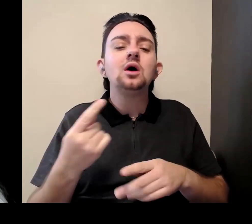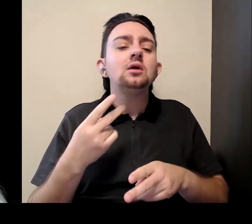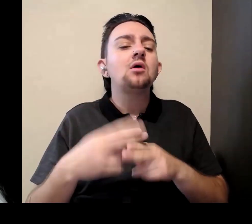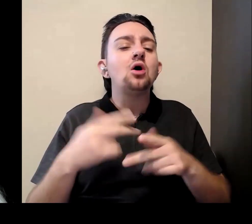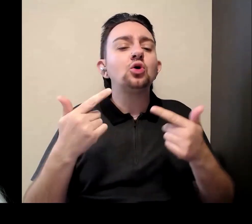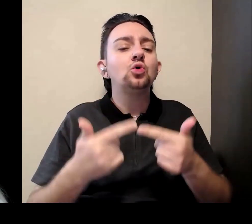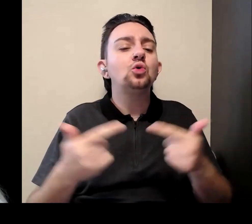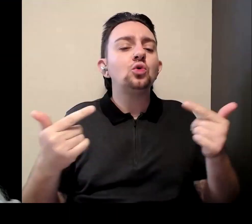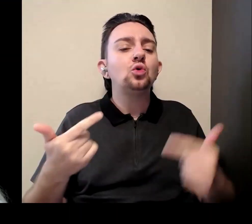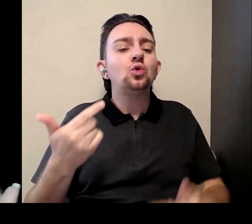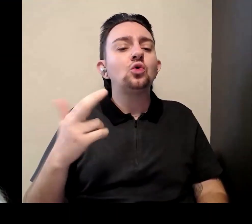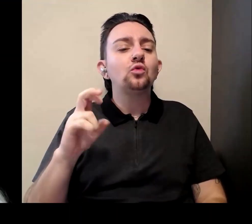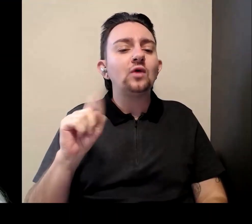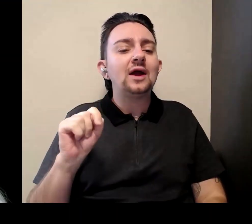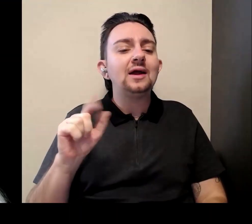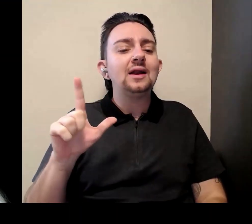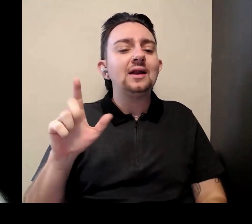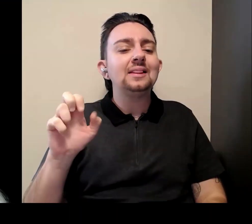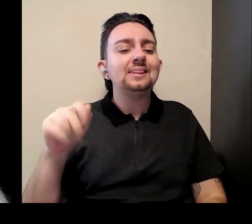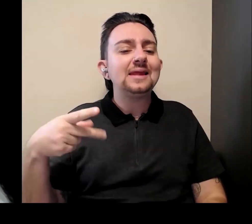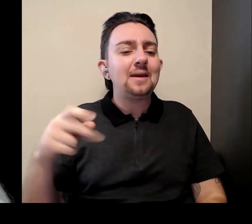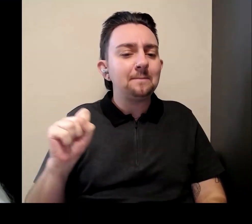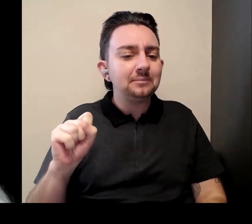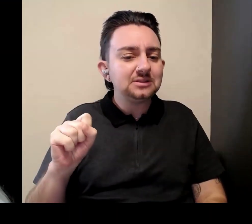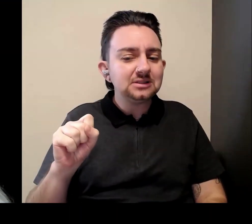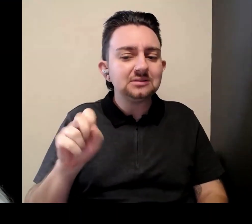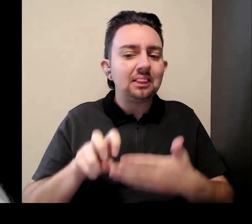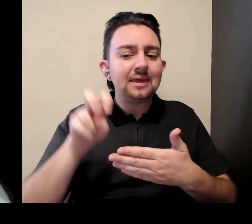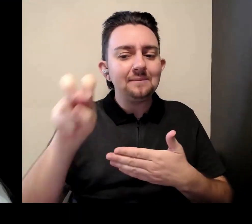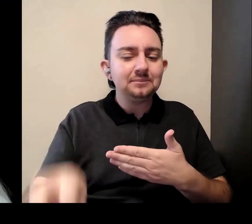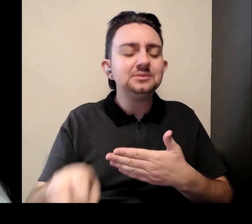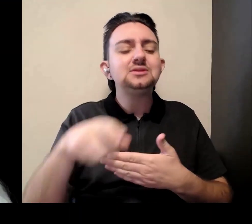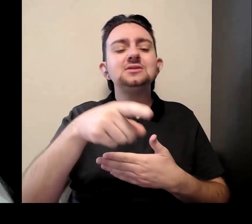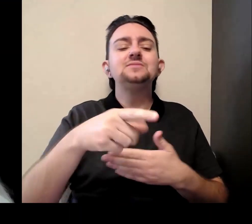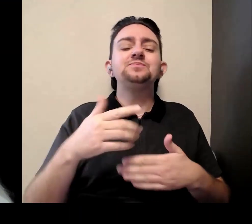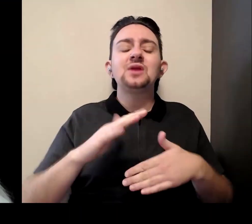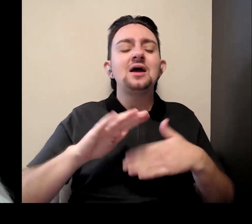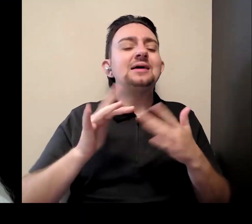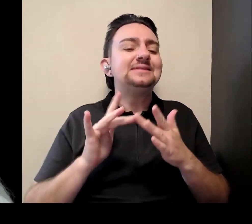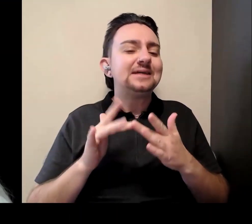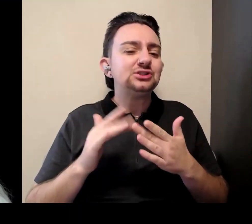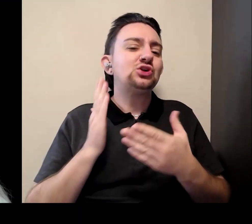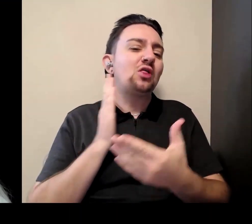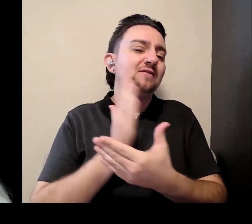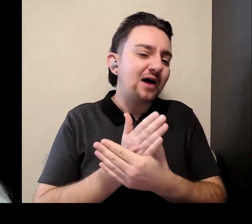And so we finally have gotten, we got the digital files, we got them brailled, and I'm just about to start it myself.